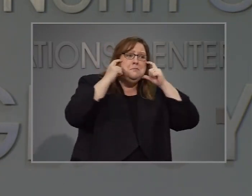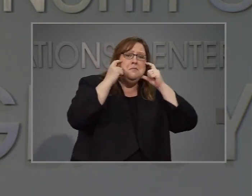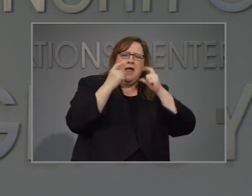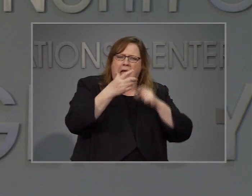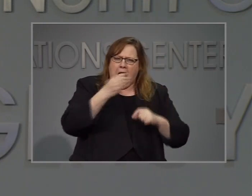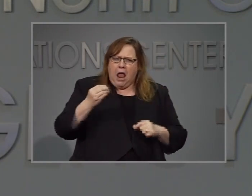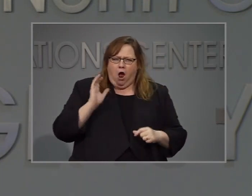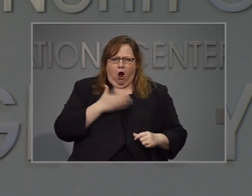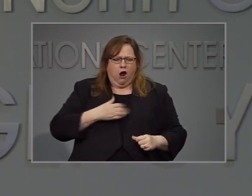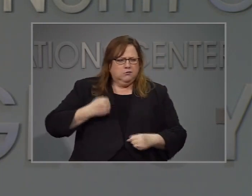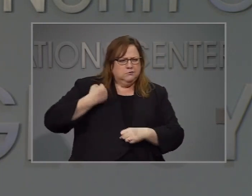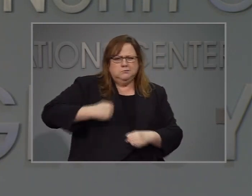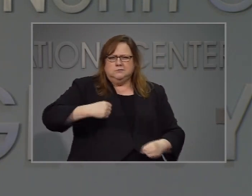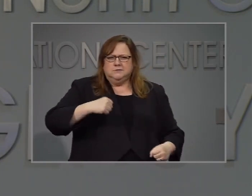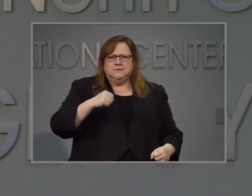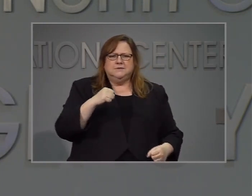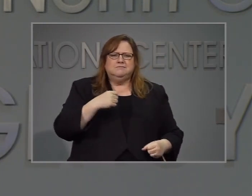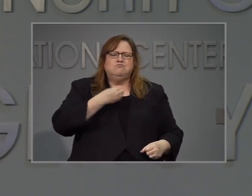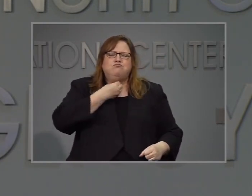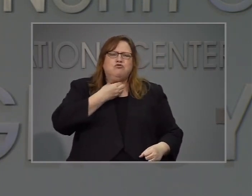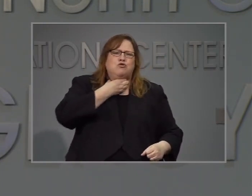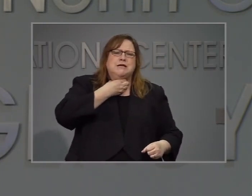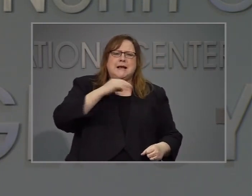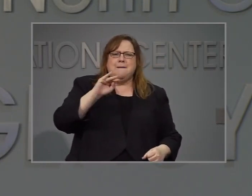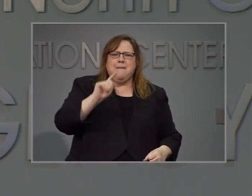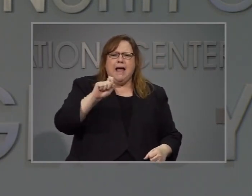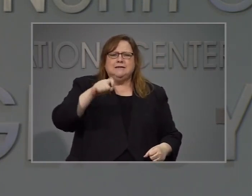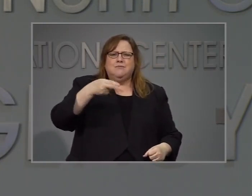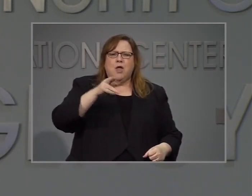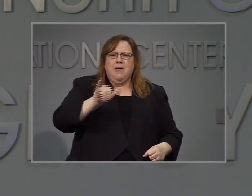YOU ACTUALLY CARE ABOUT OTHER PEOPLE'S HEALTH. OUT EVERY DAY HERE AT THE EMERGENCY OPERATIONS CENTER WHEN I SEE